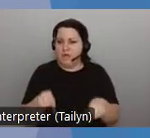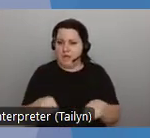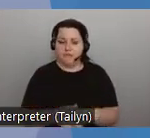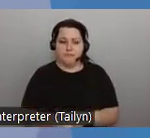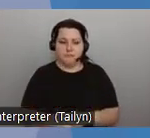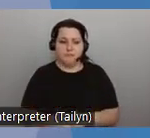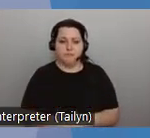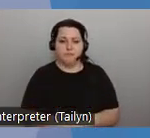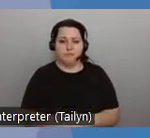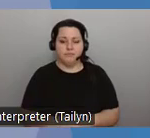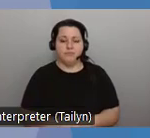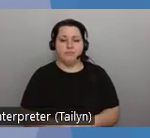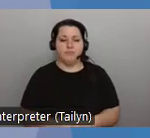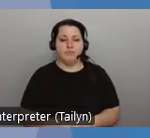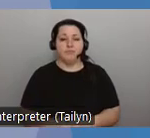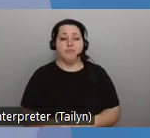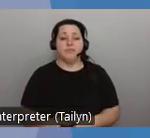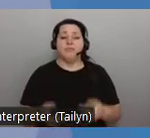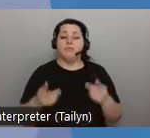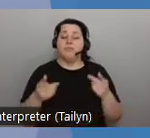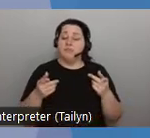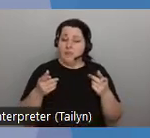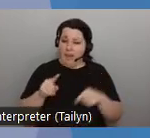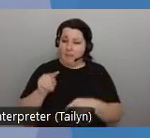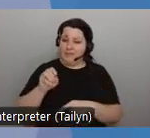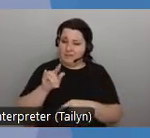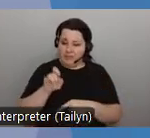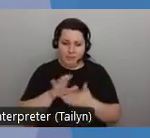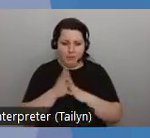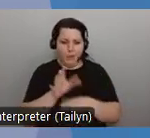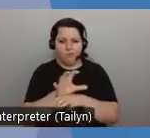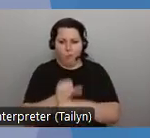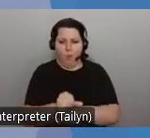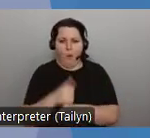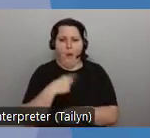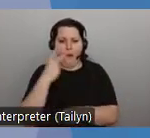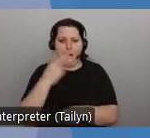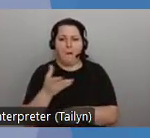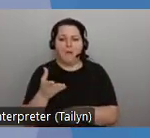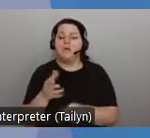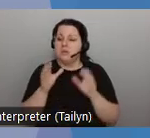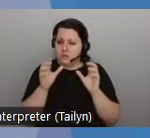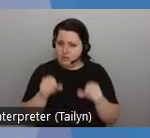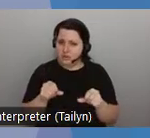and let the system take care of those challenges for you. Once you get used to using the template or how it's laid